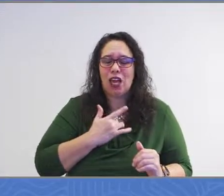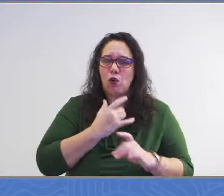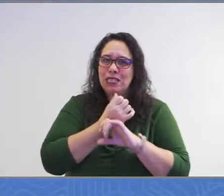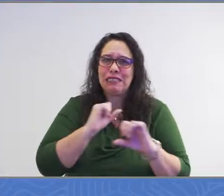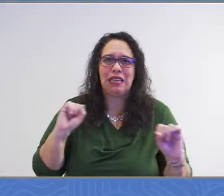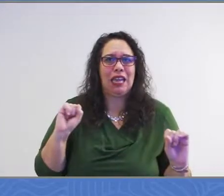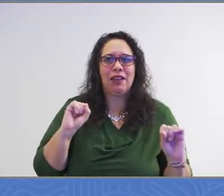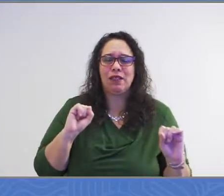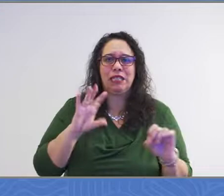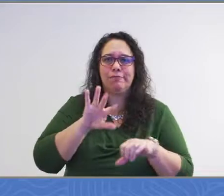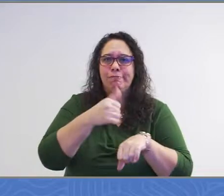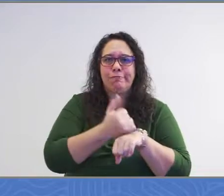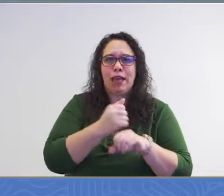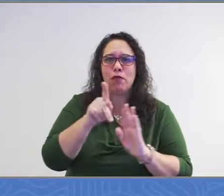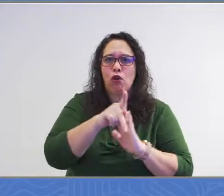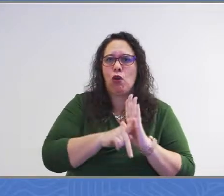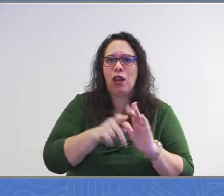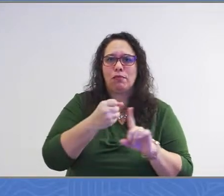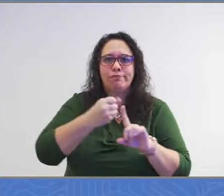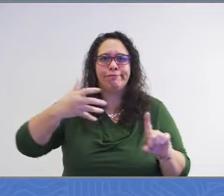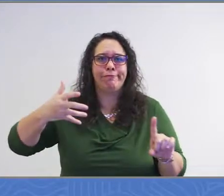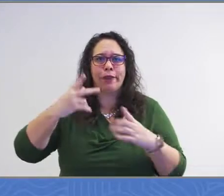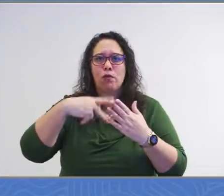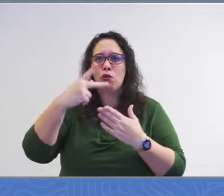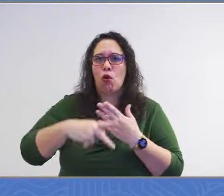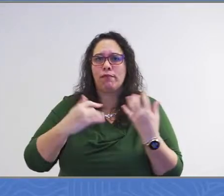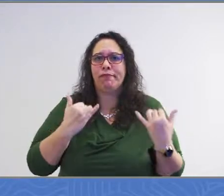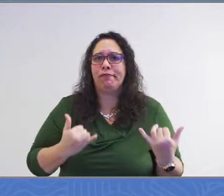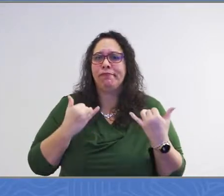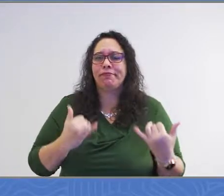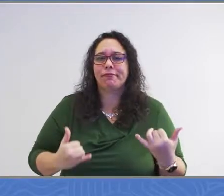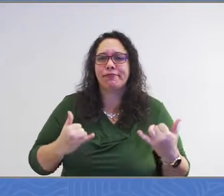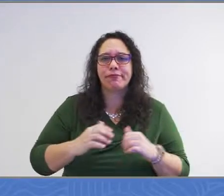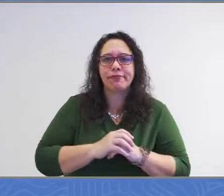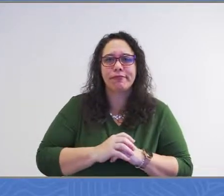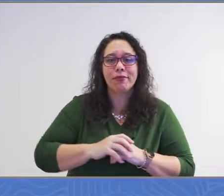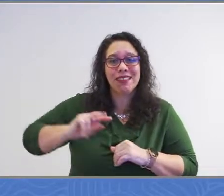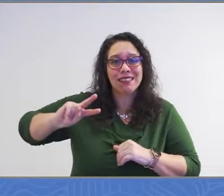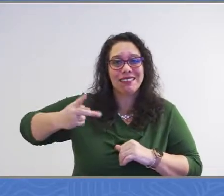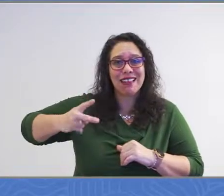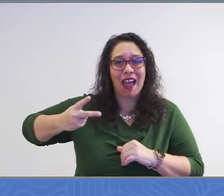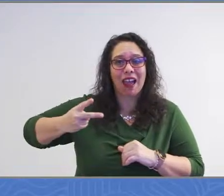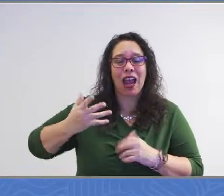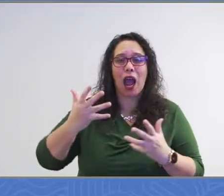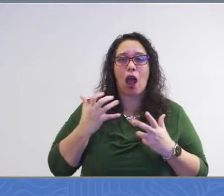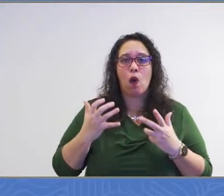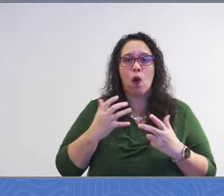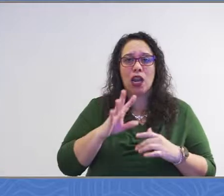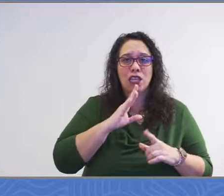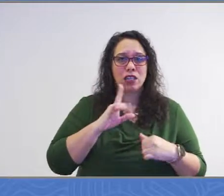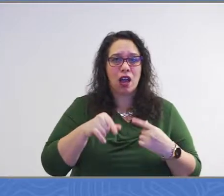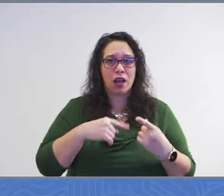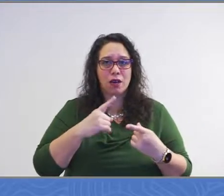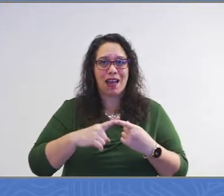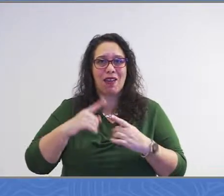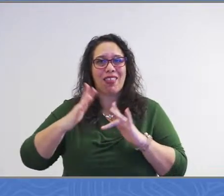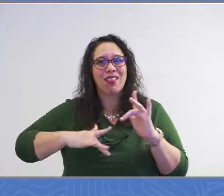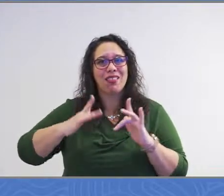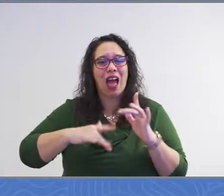and protocol to expand the program at this time. Second, I want to bring up the lack of training and support